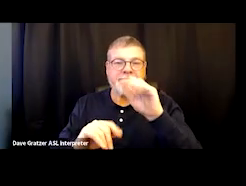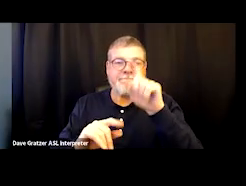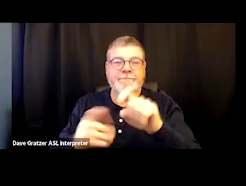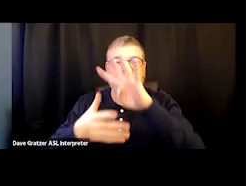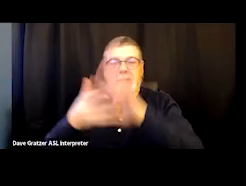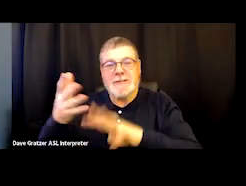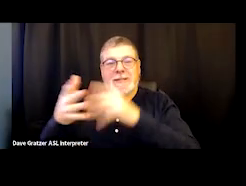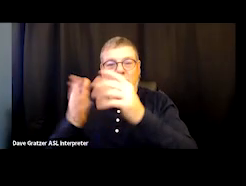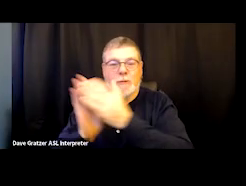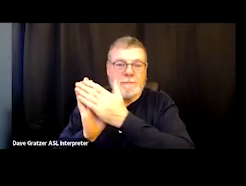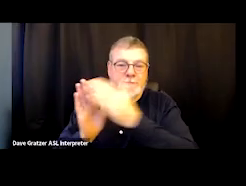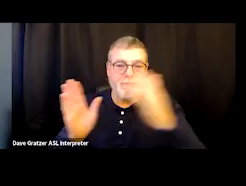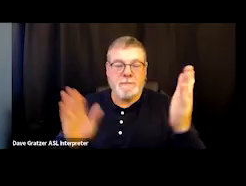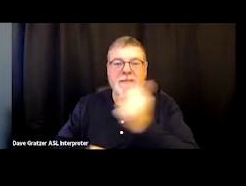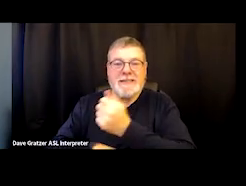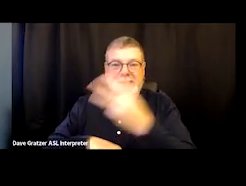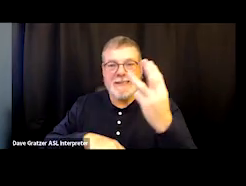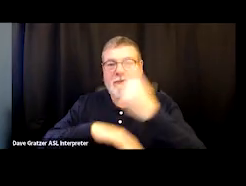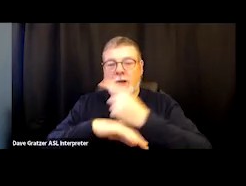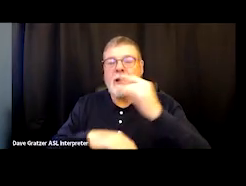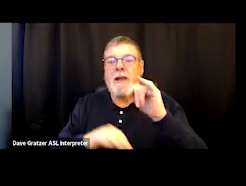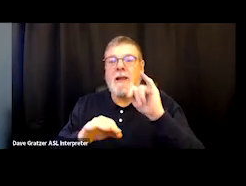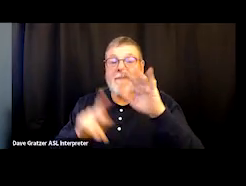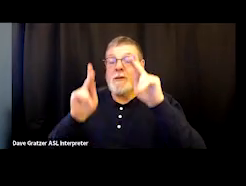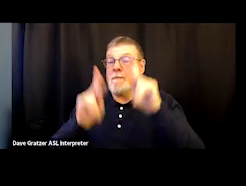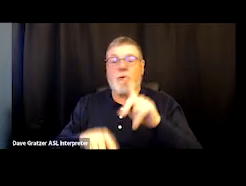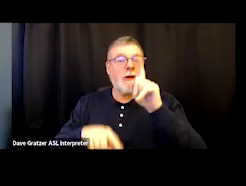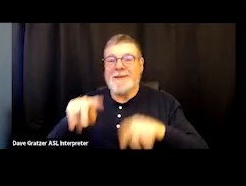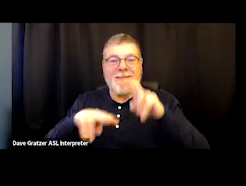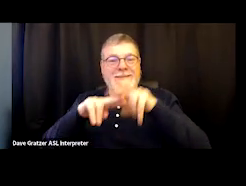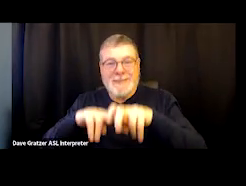over the course of several days if the person has trouble sitting for long periods of time.